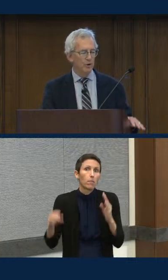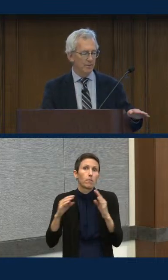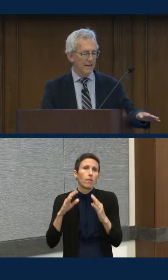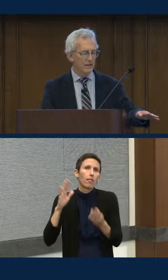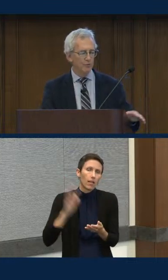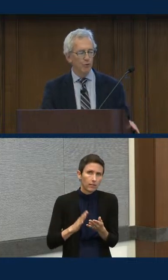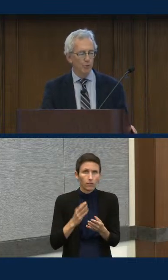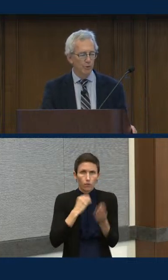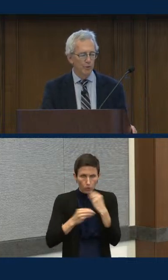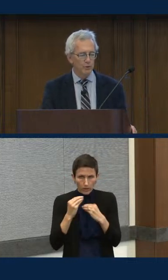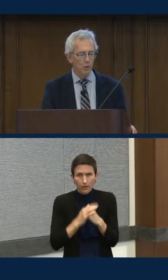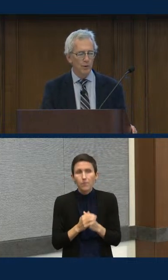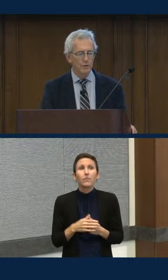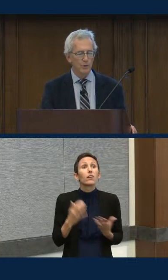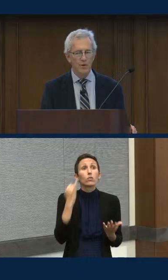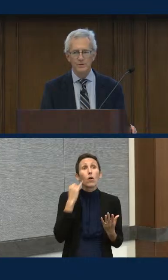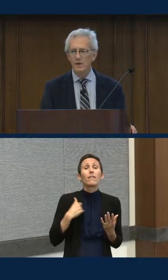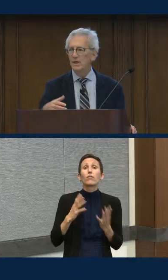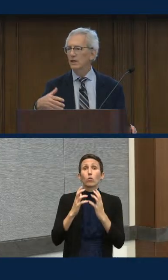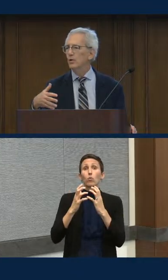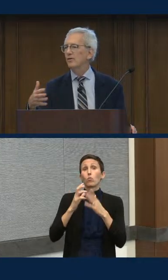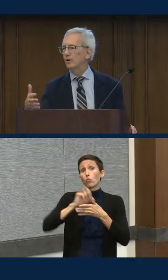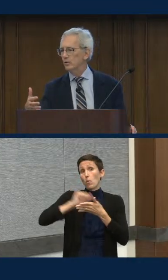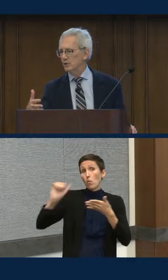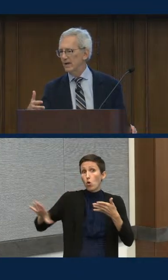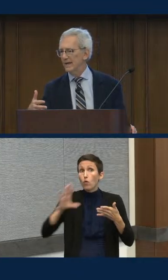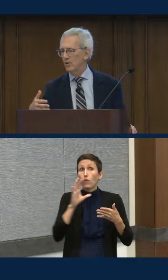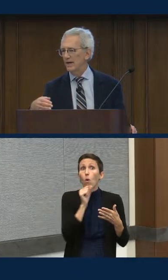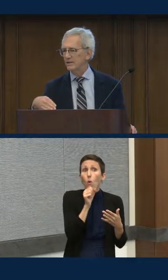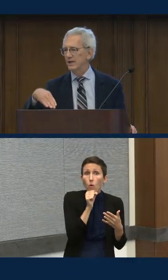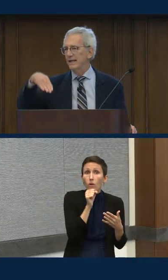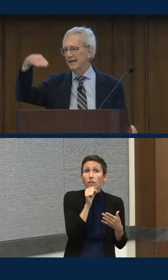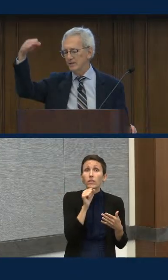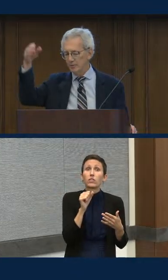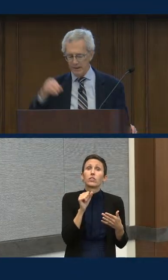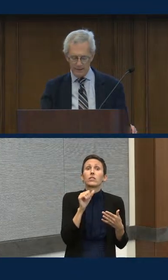up. If you remove the orange